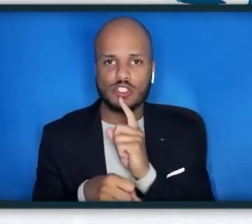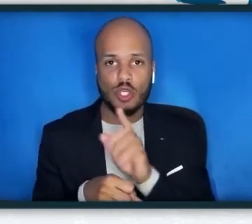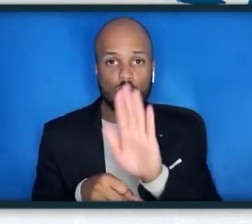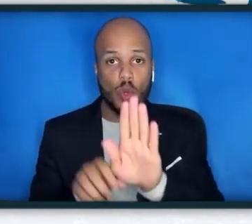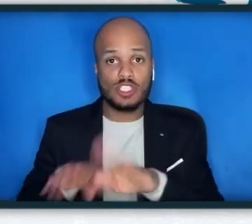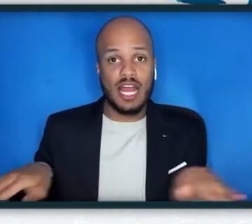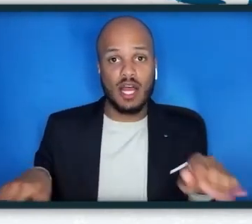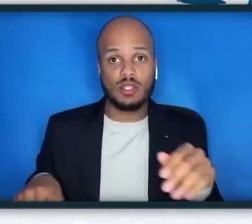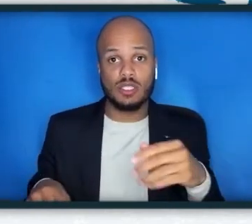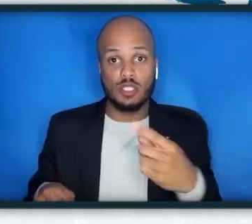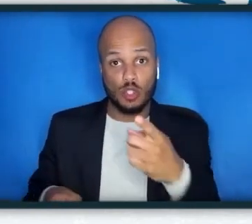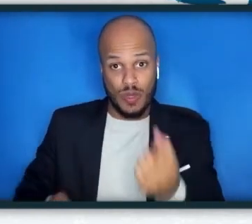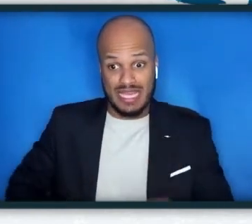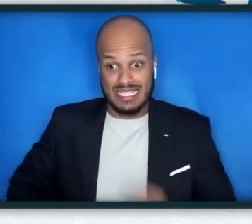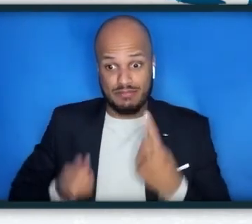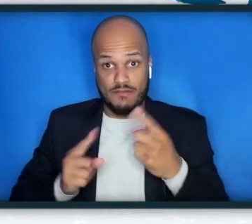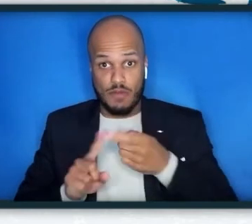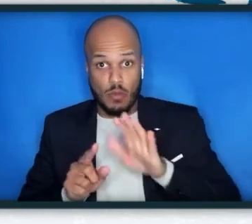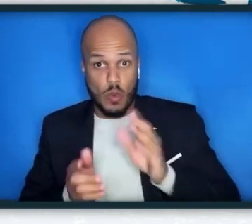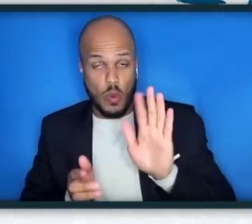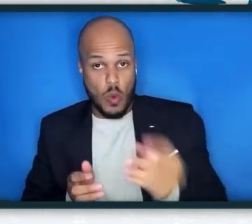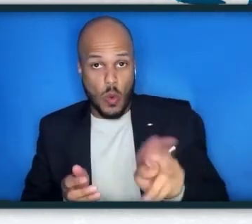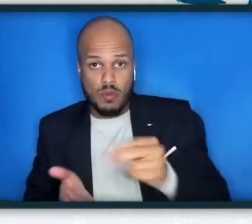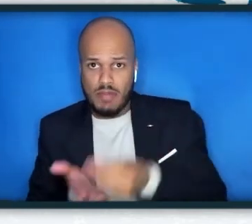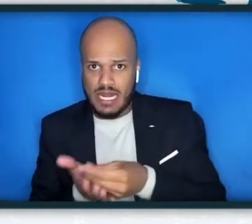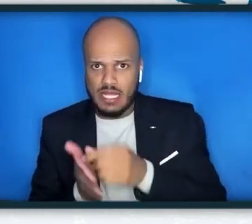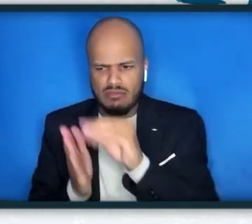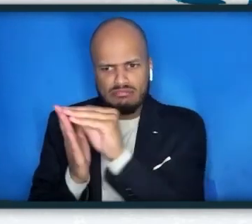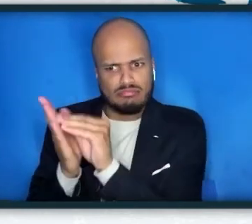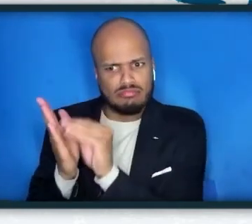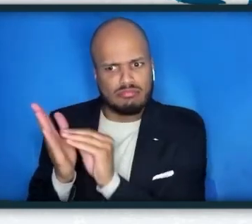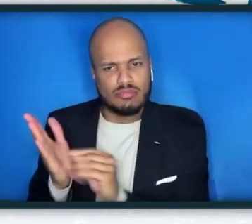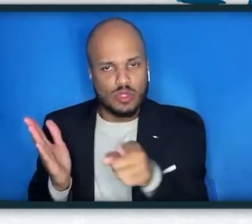you pay out of pocket. You will need to tell the IRS how much you